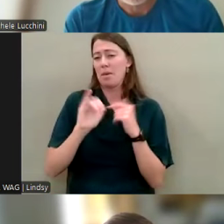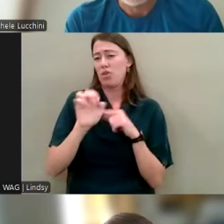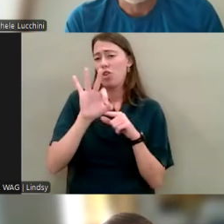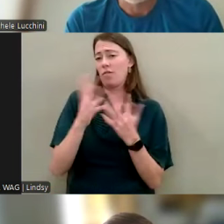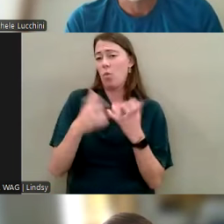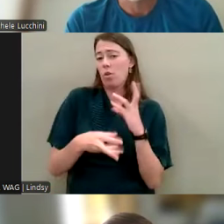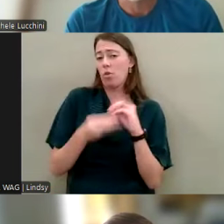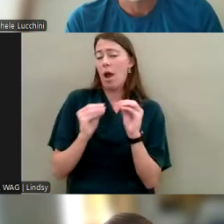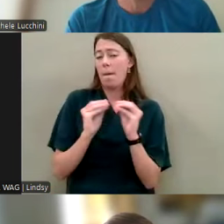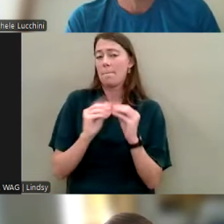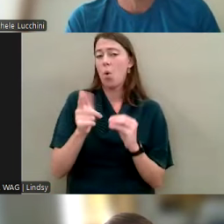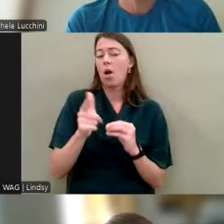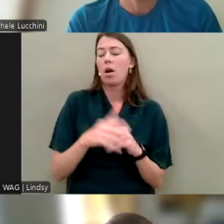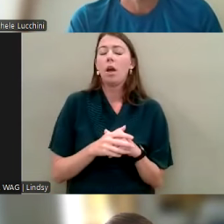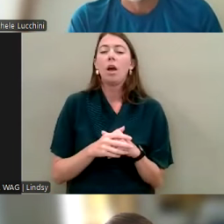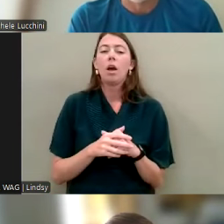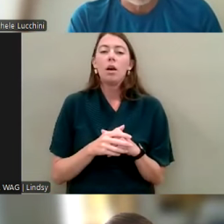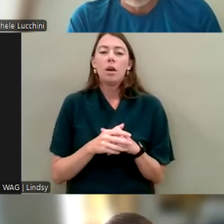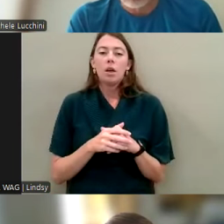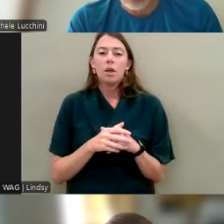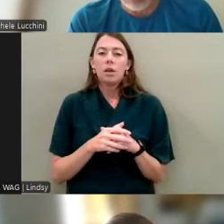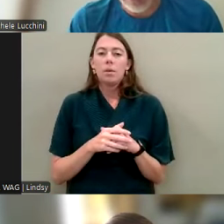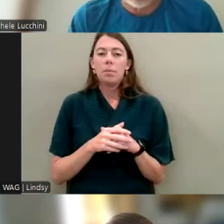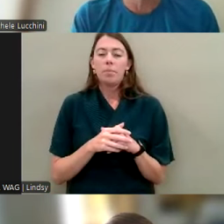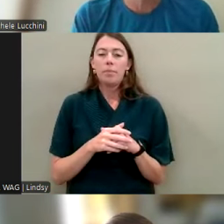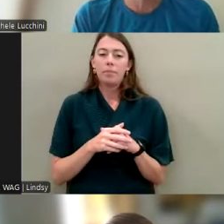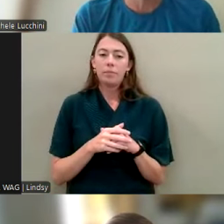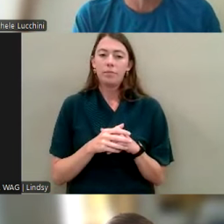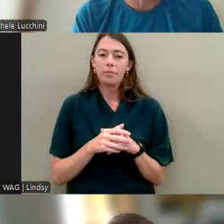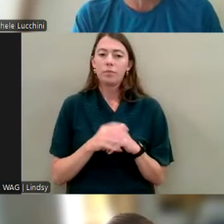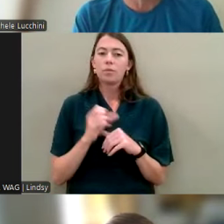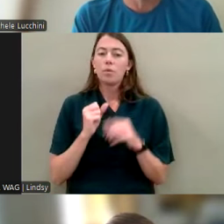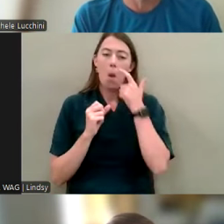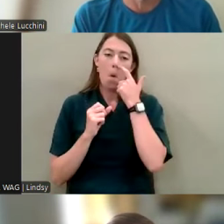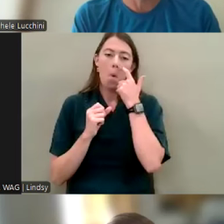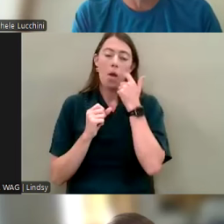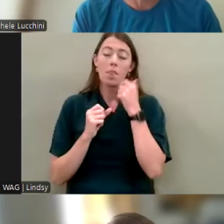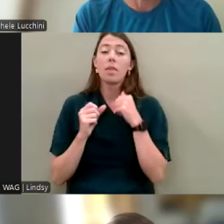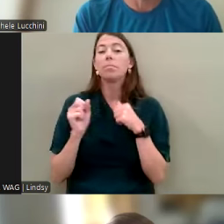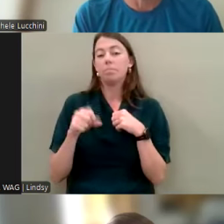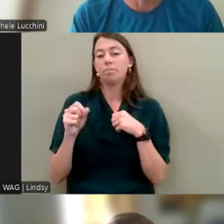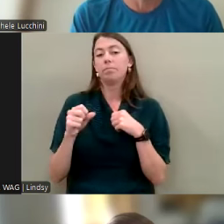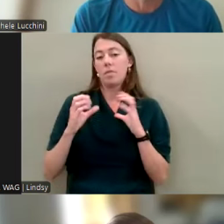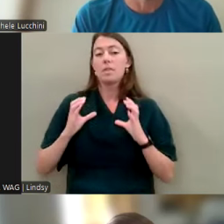Yeah. I mean, first of all, the client might dictate a generic requirement. We